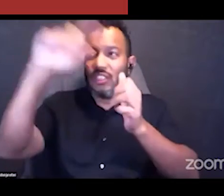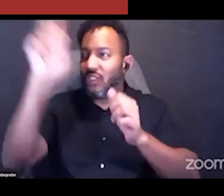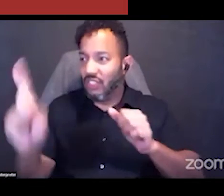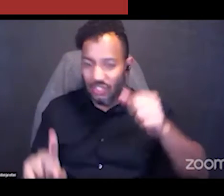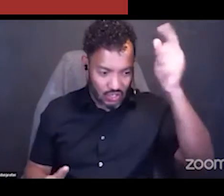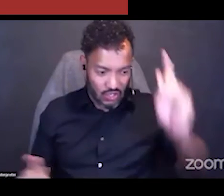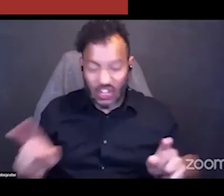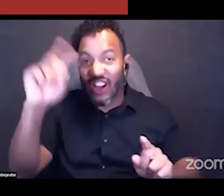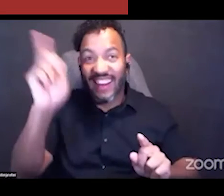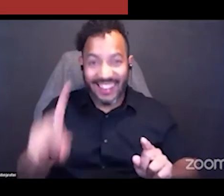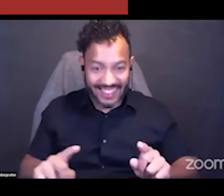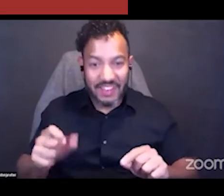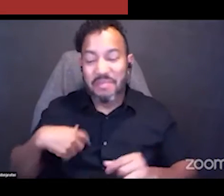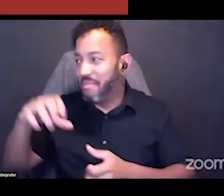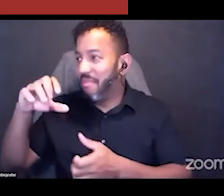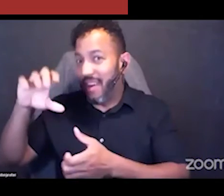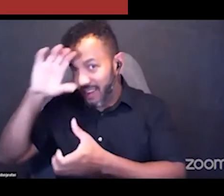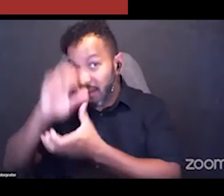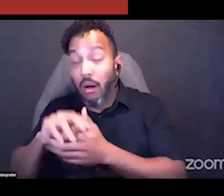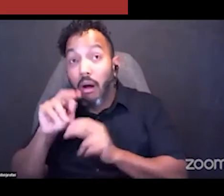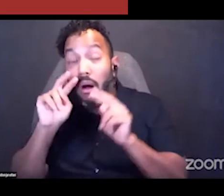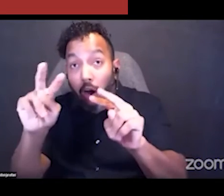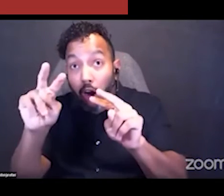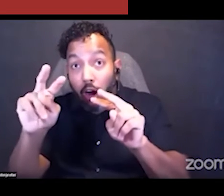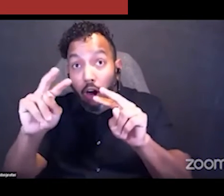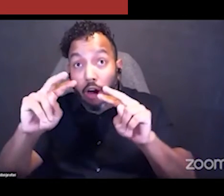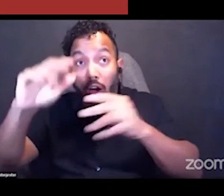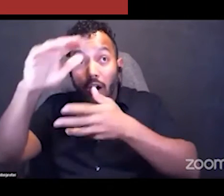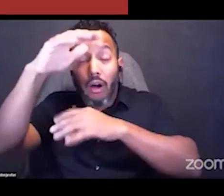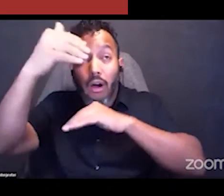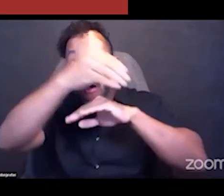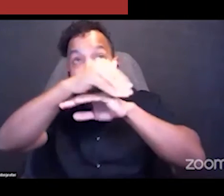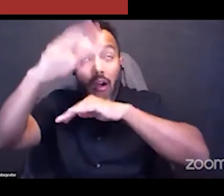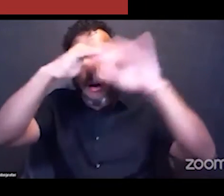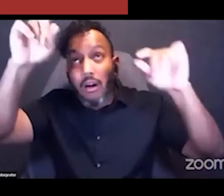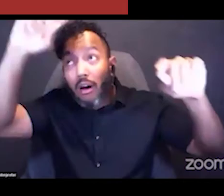As lightning bolt struck and ignited a forest fire.